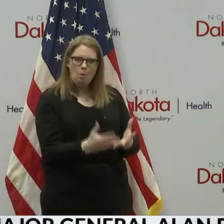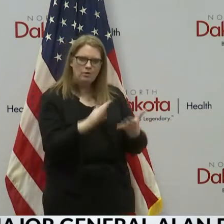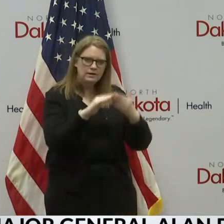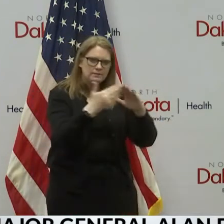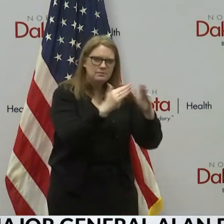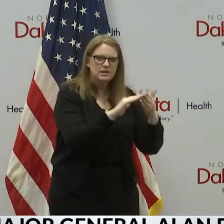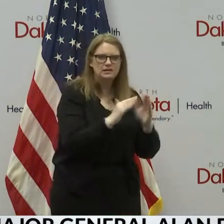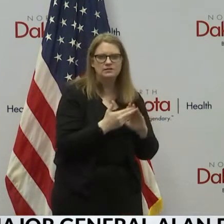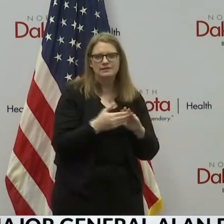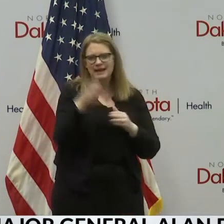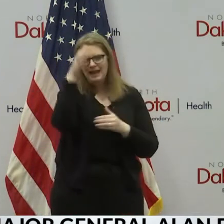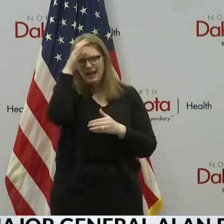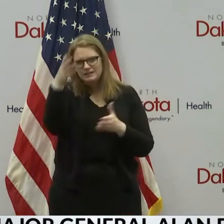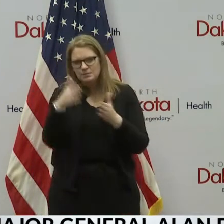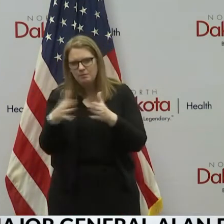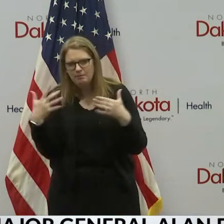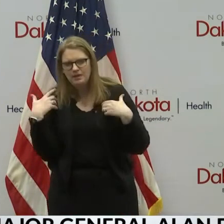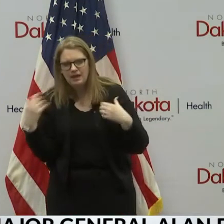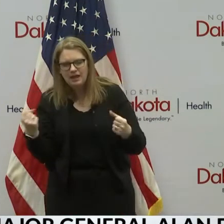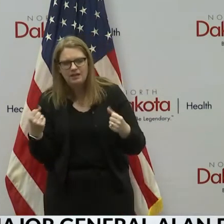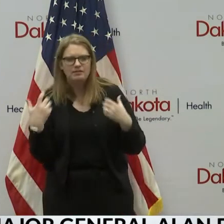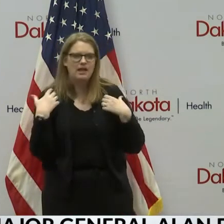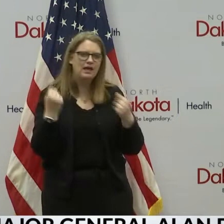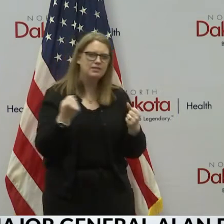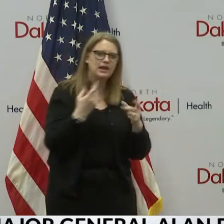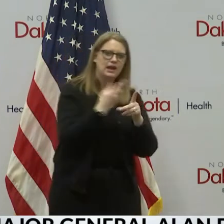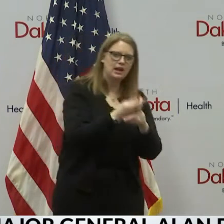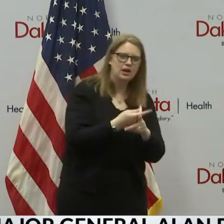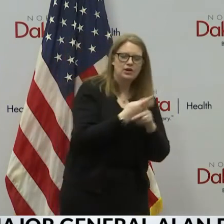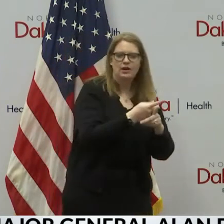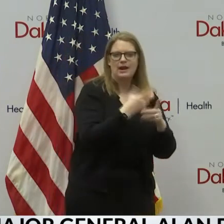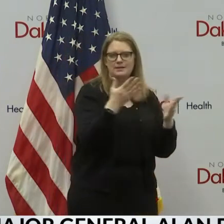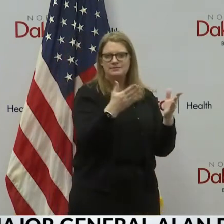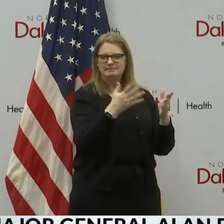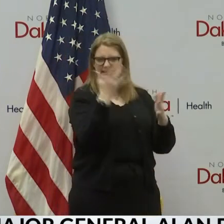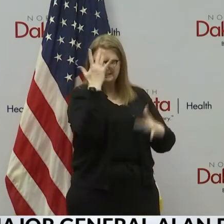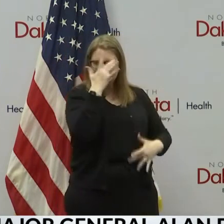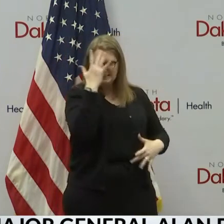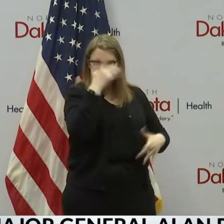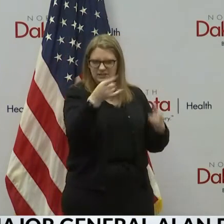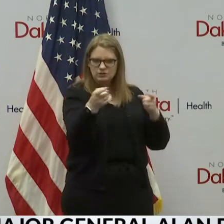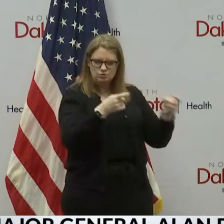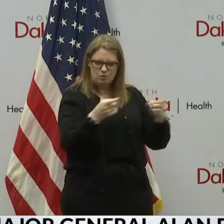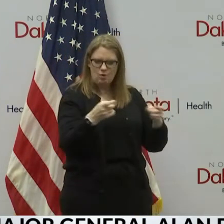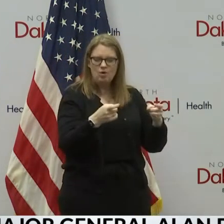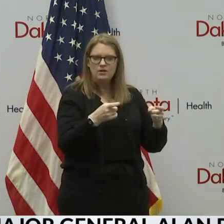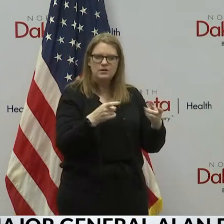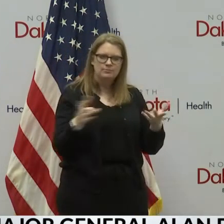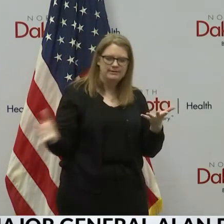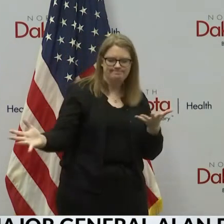ABOUT OUR TESTING STRATEGY, WE USE A WHOLE COMMUNITY APPROACH, GATHERING EXPERTS IN PUBLIC HEALTH, HEALTH CARE AND DISEASE